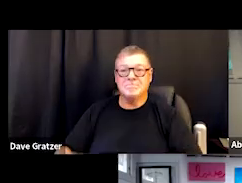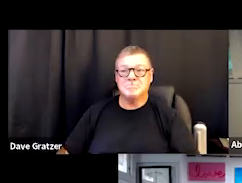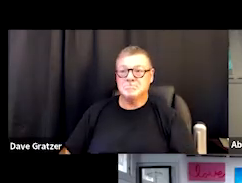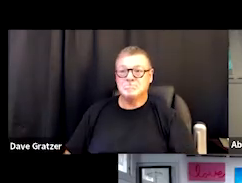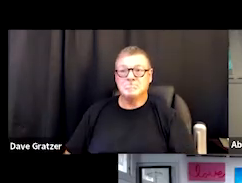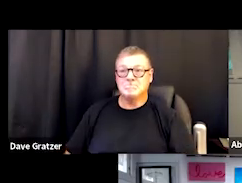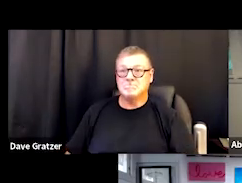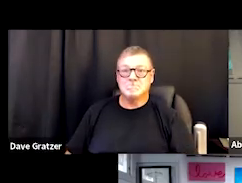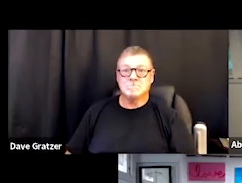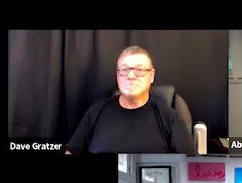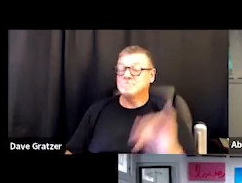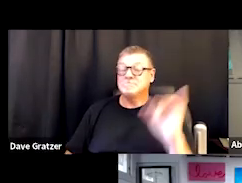I don't have any either.